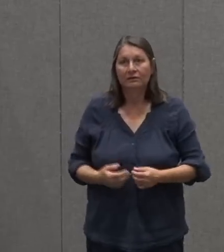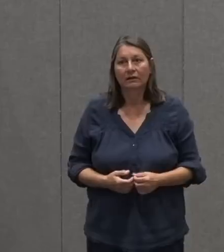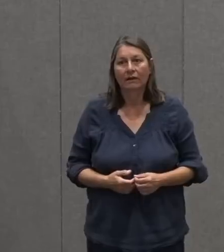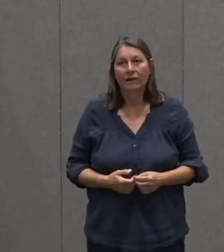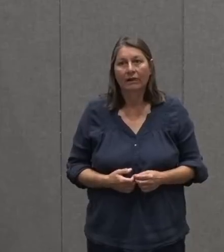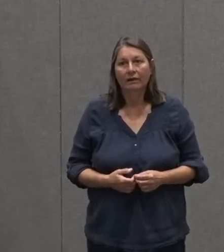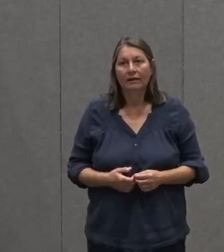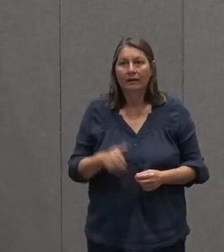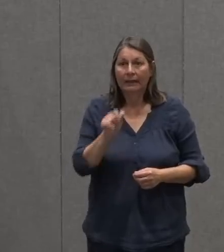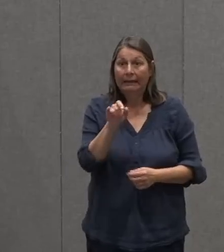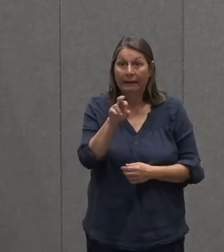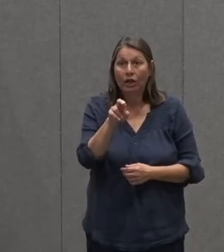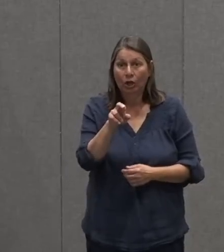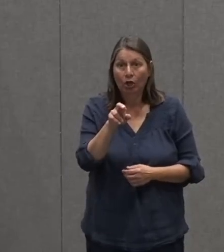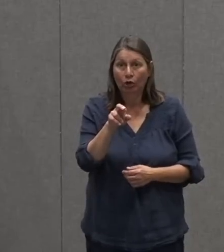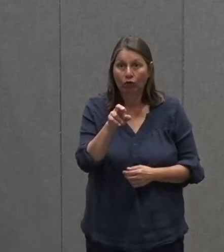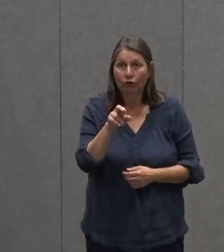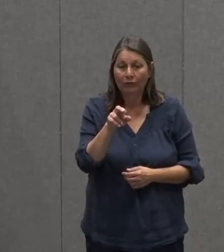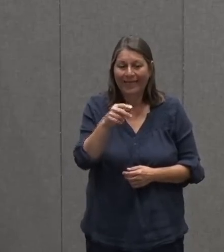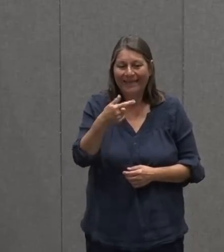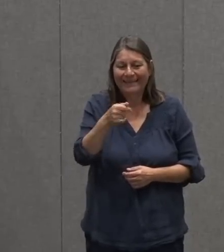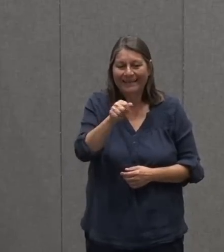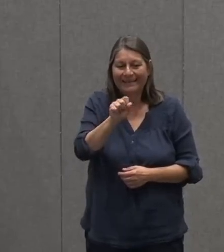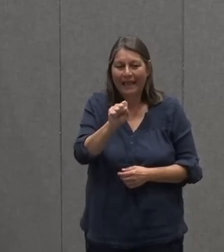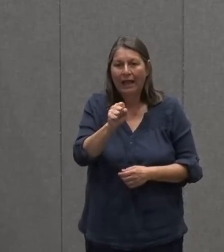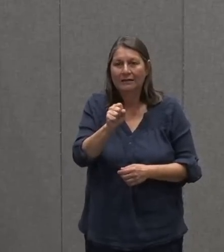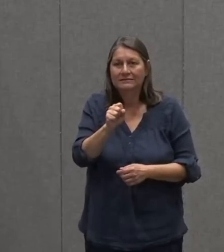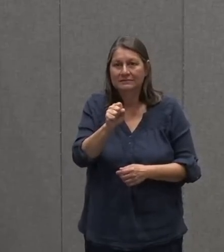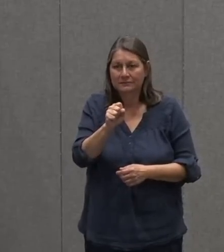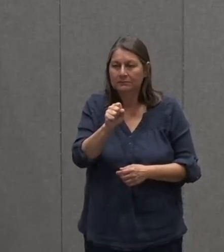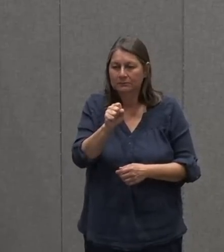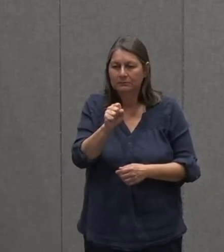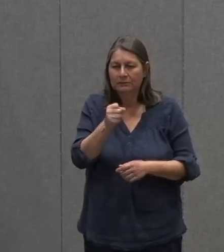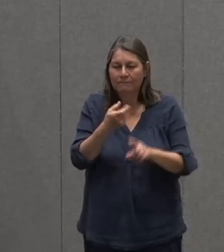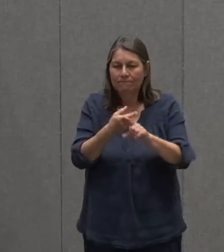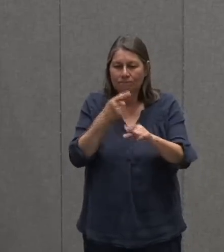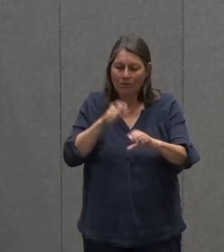Air gas particles, we're coming out of this. Do you know how a hand pump works?